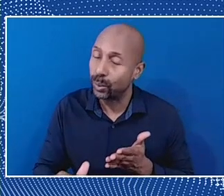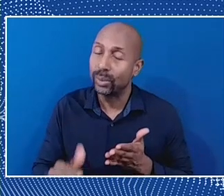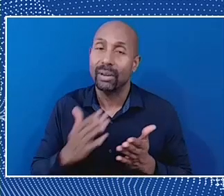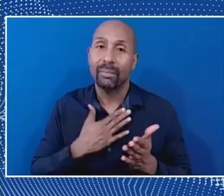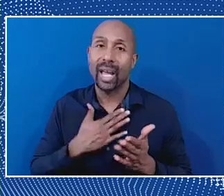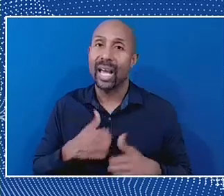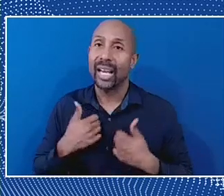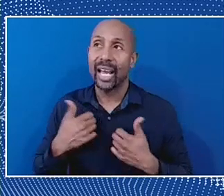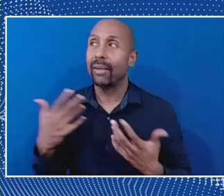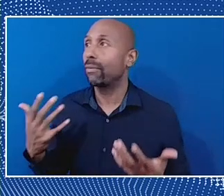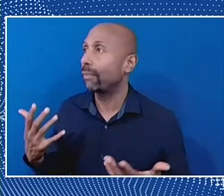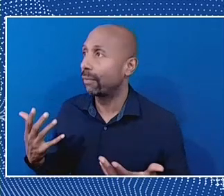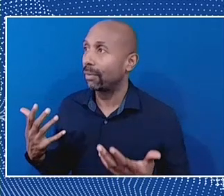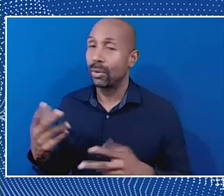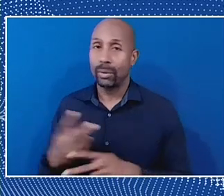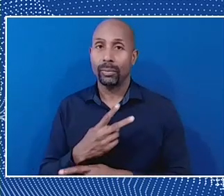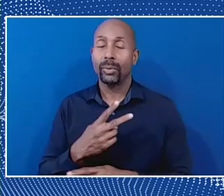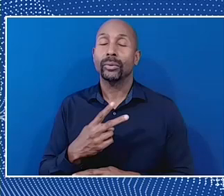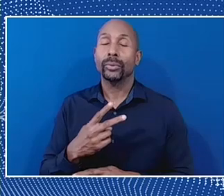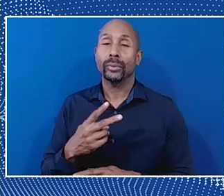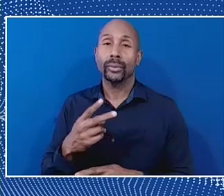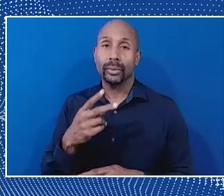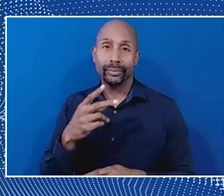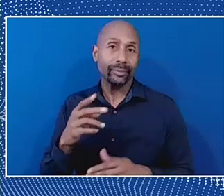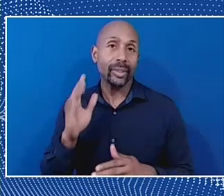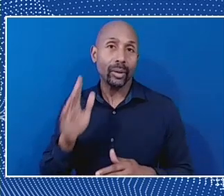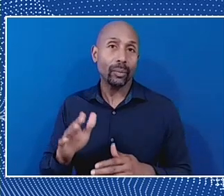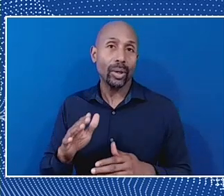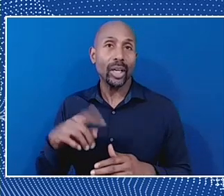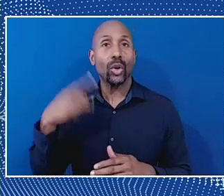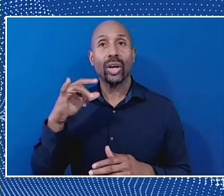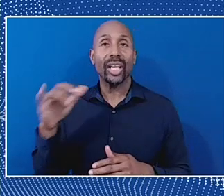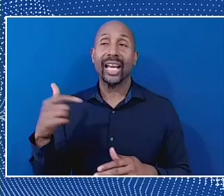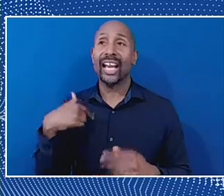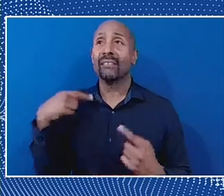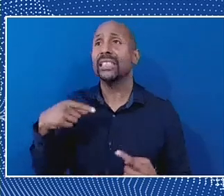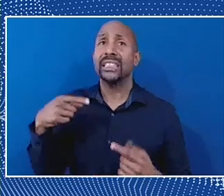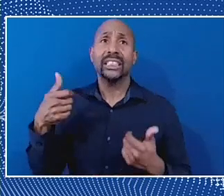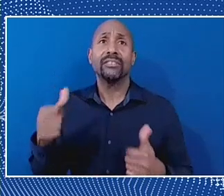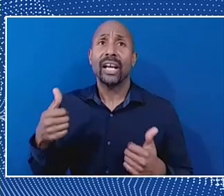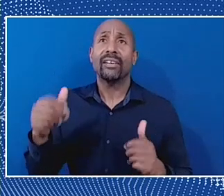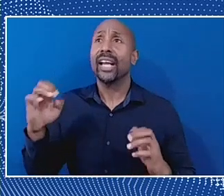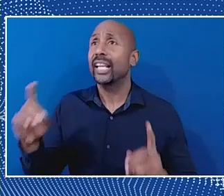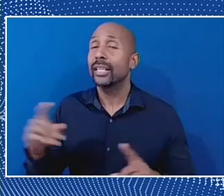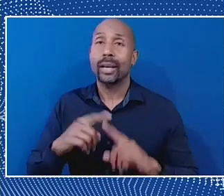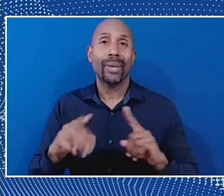wrong time, striving for an education in an economic system that was created without my generation's ambitions,